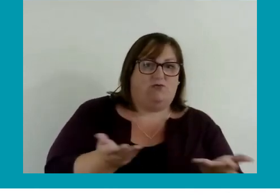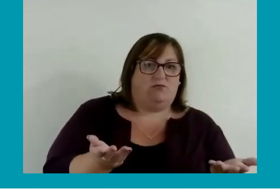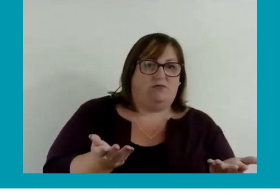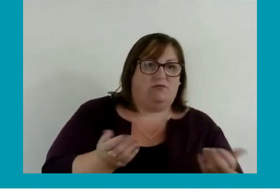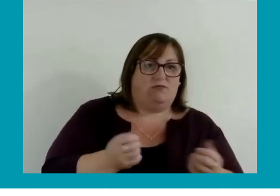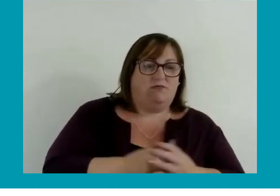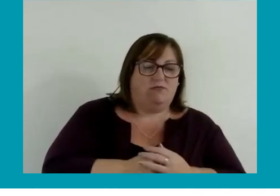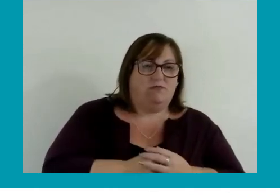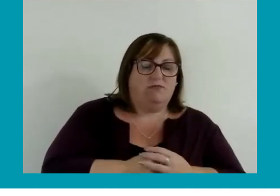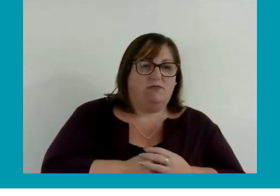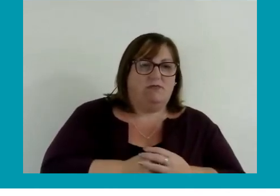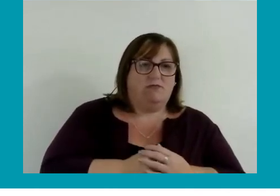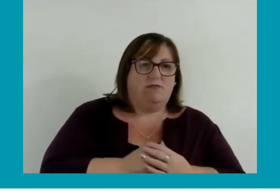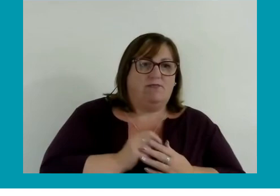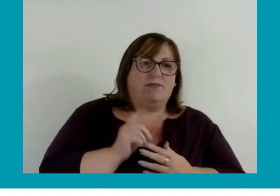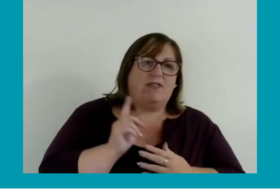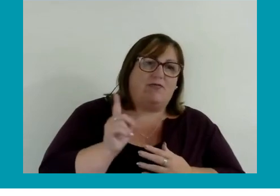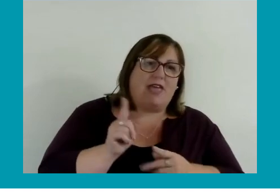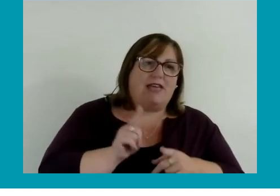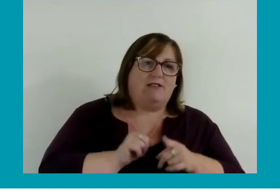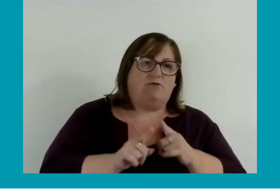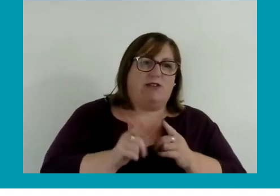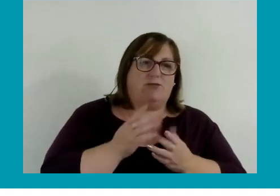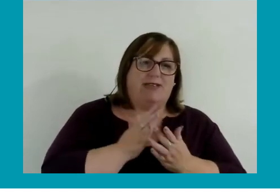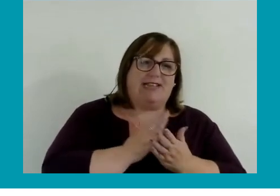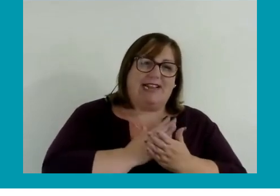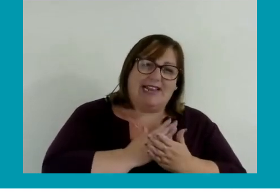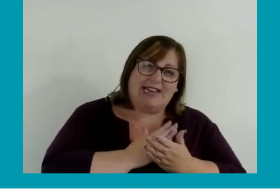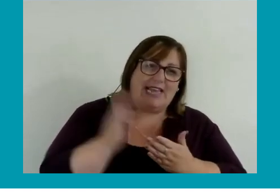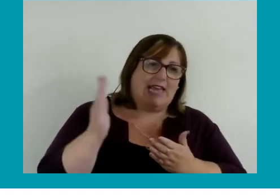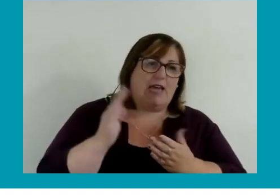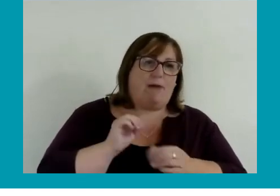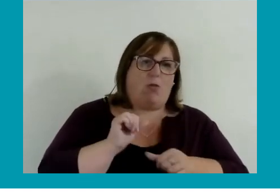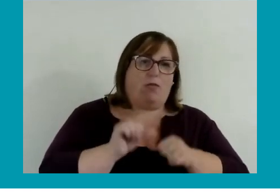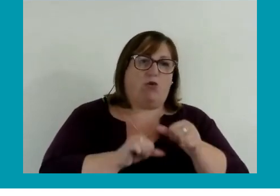and then we rely on the candidates to say do you know what i i'm going to struggle with that with